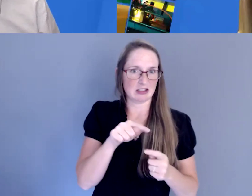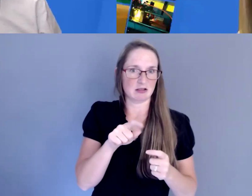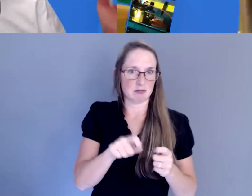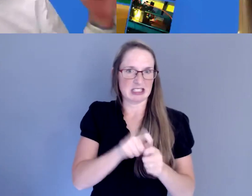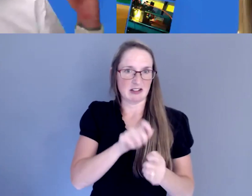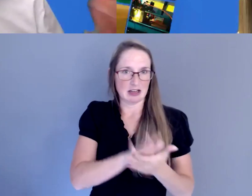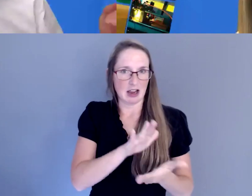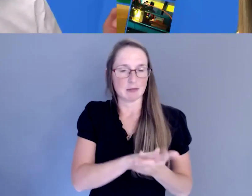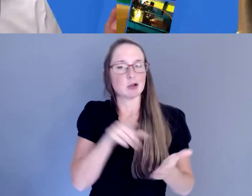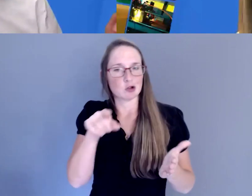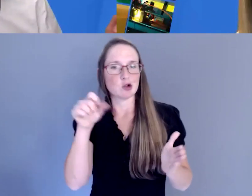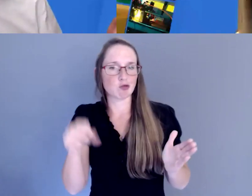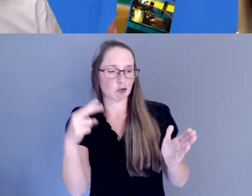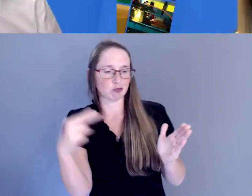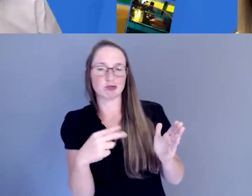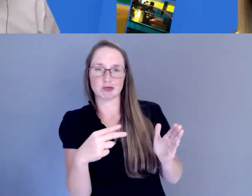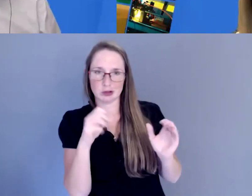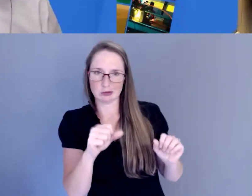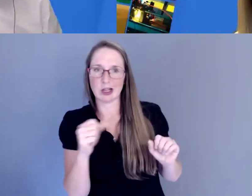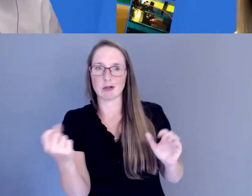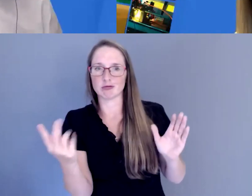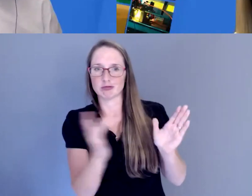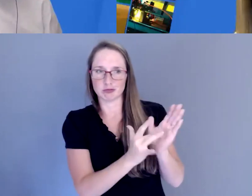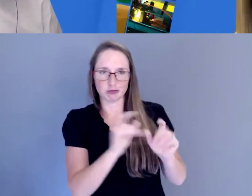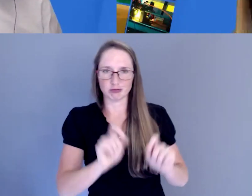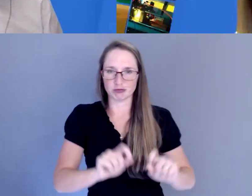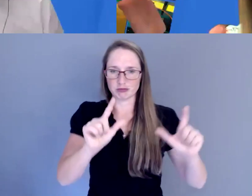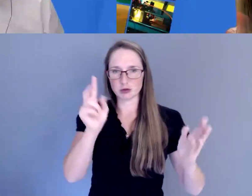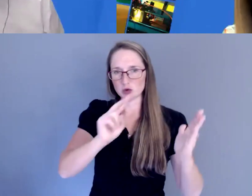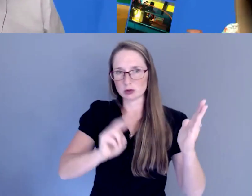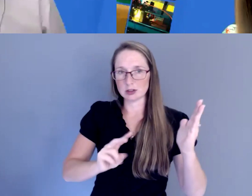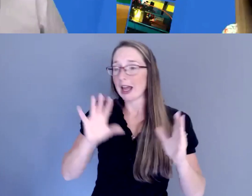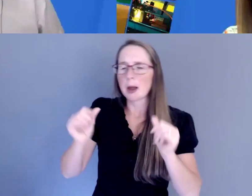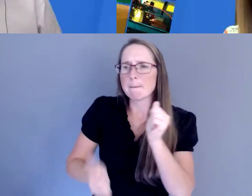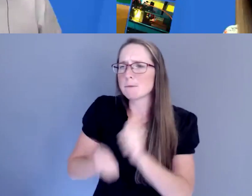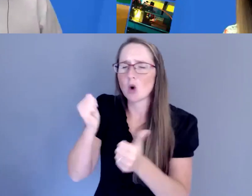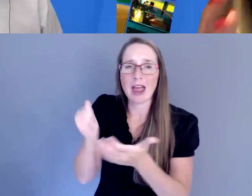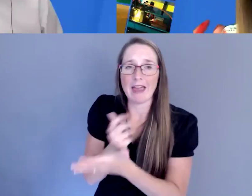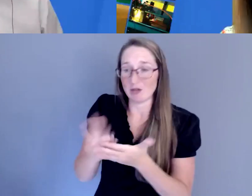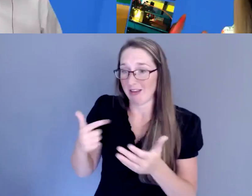You can get that by going to it. I do. Jean Feldman: Most of everything I covered almost